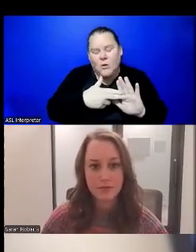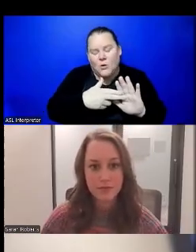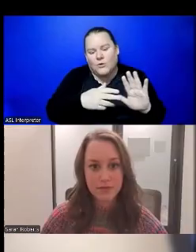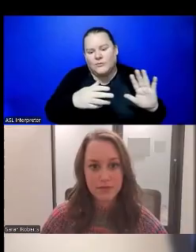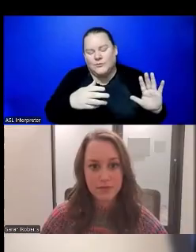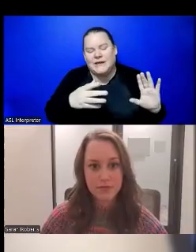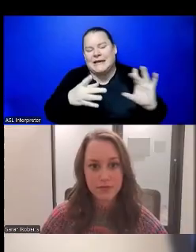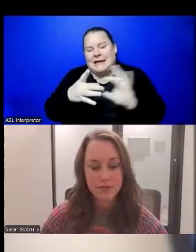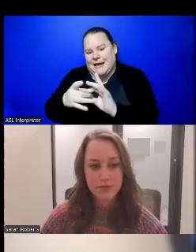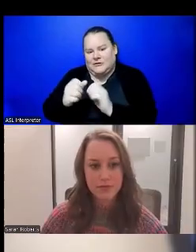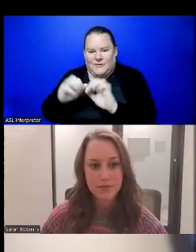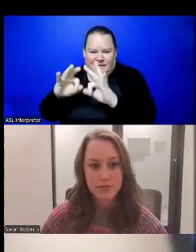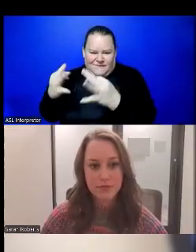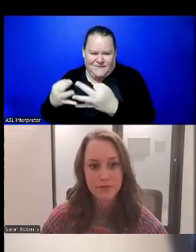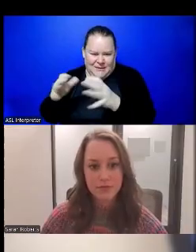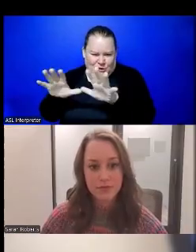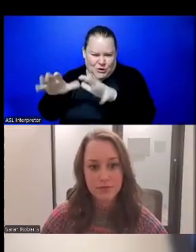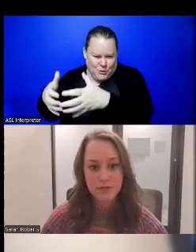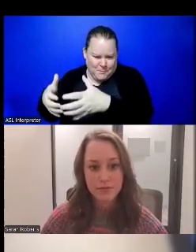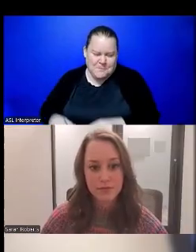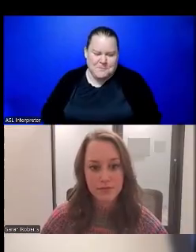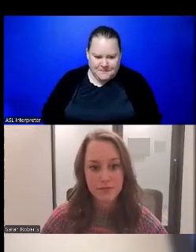connected. Here's the information for their website as